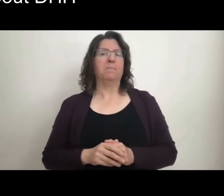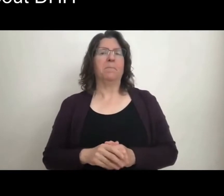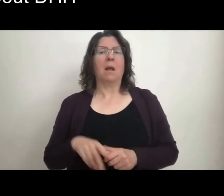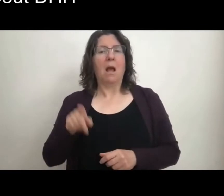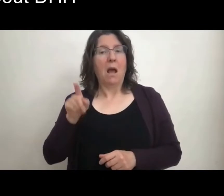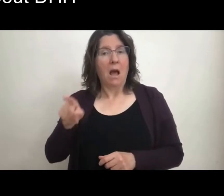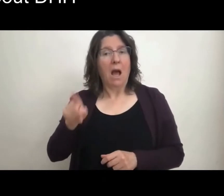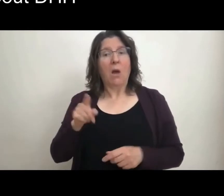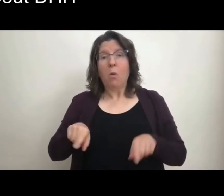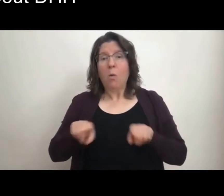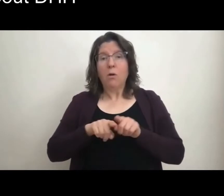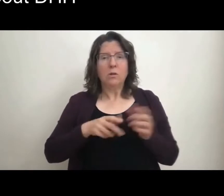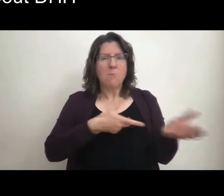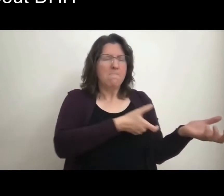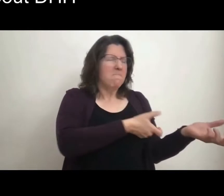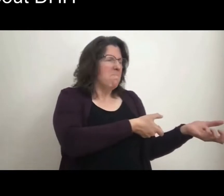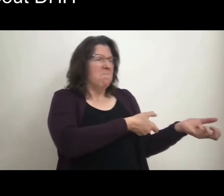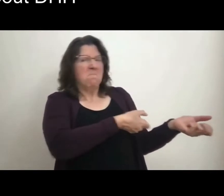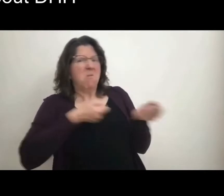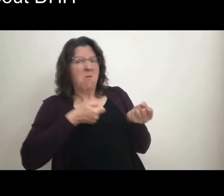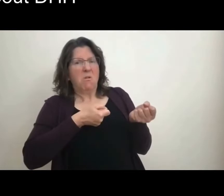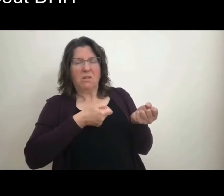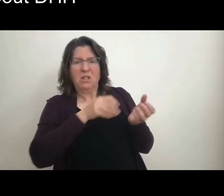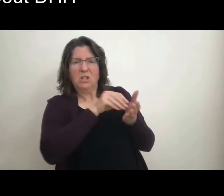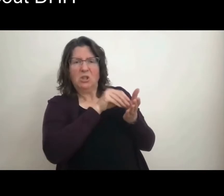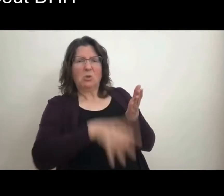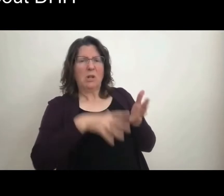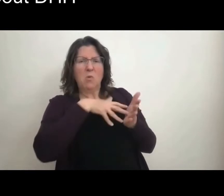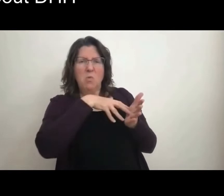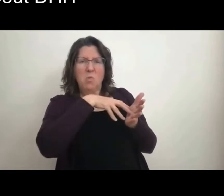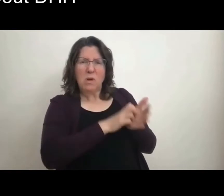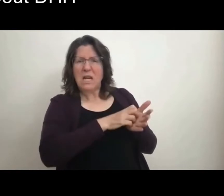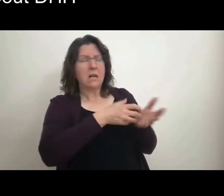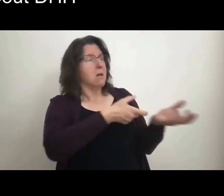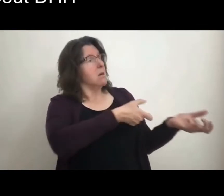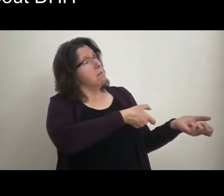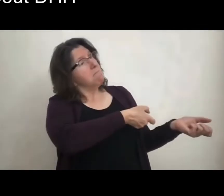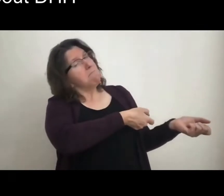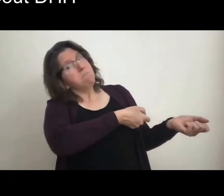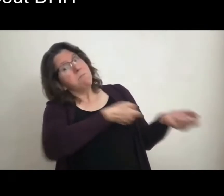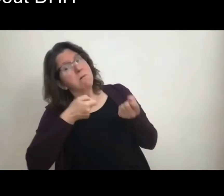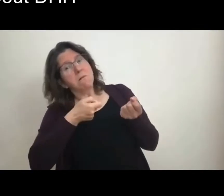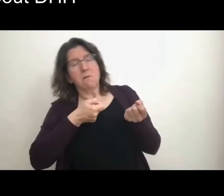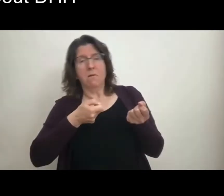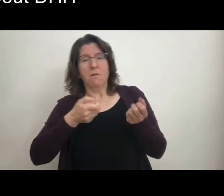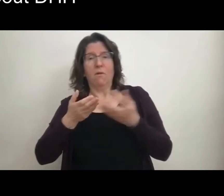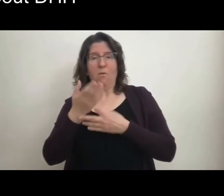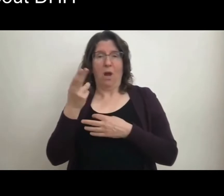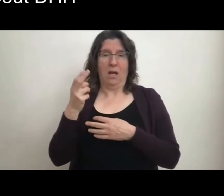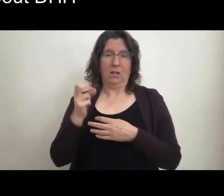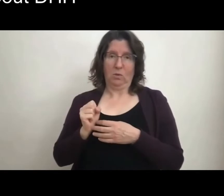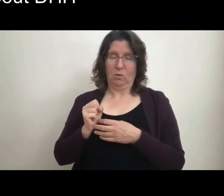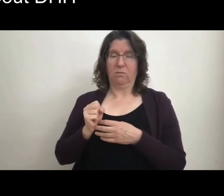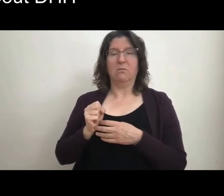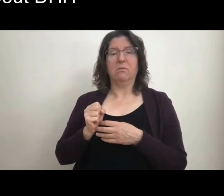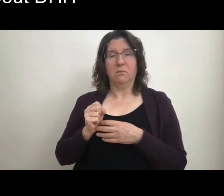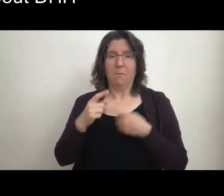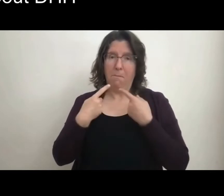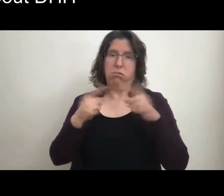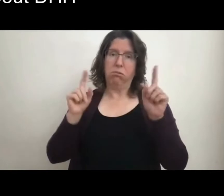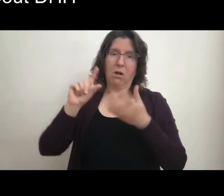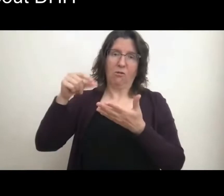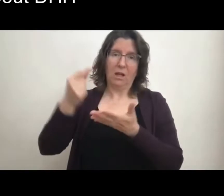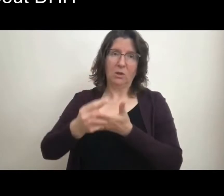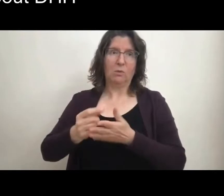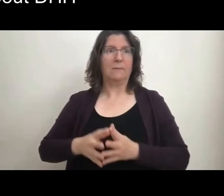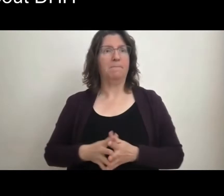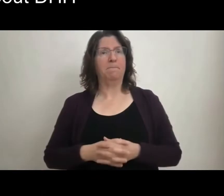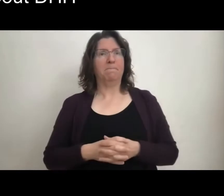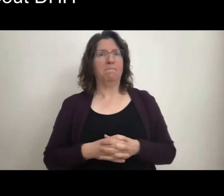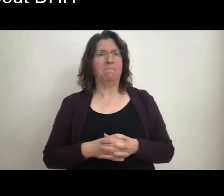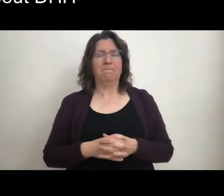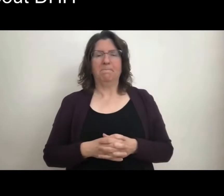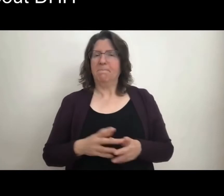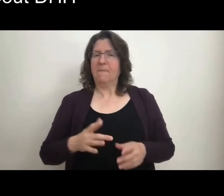I would work hard to pull the weakest students through their high school studies to see them graduate.